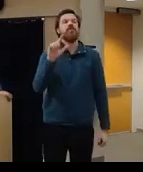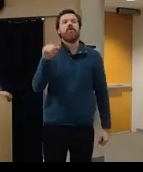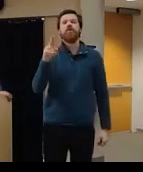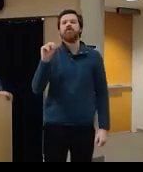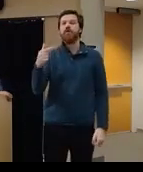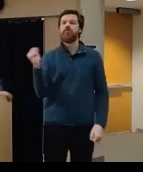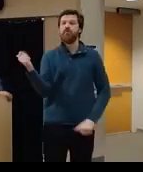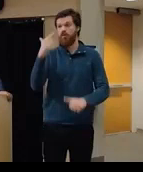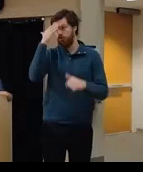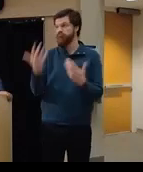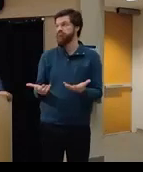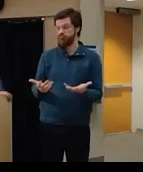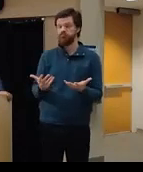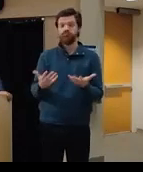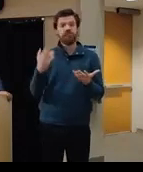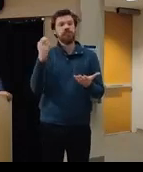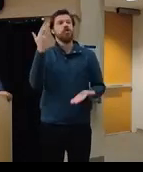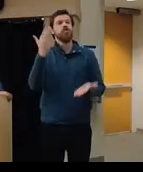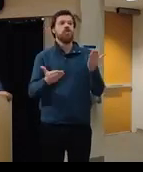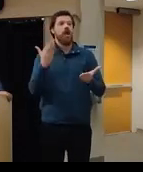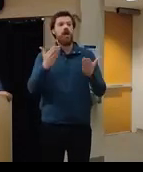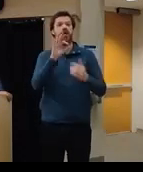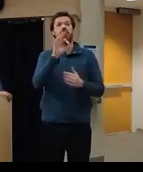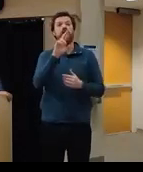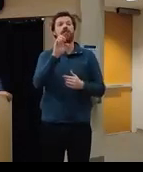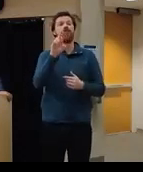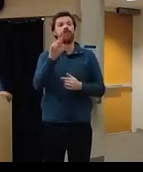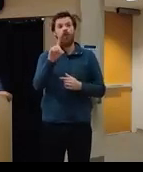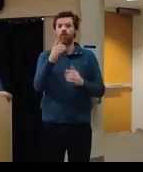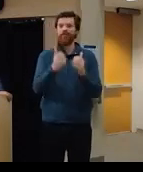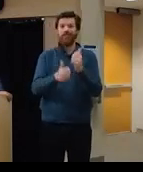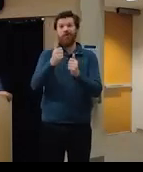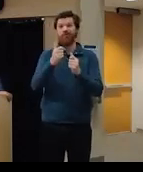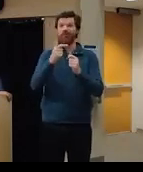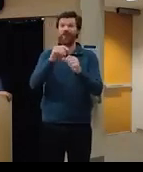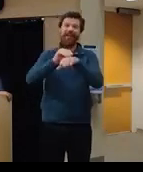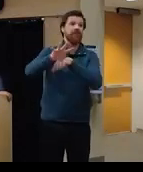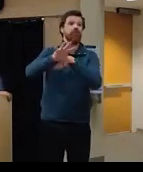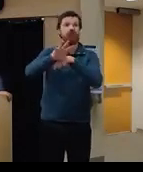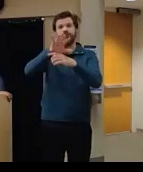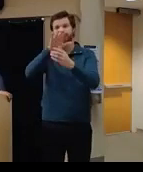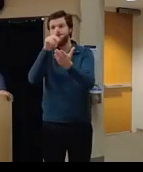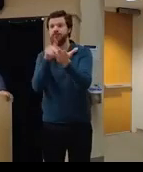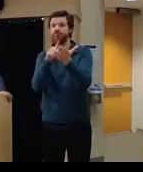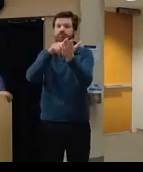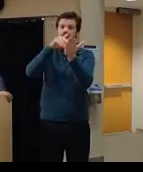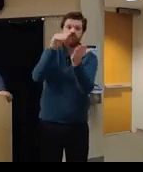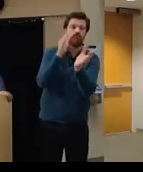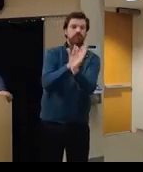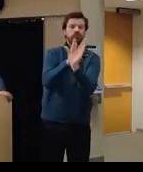K young is um he's probably next to Sigman Freud the most influential psychiatrist psychologist uh